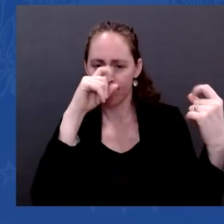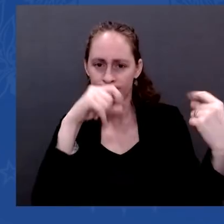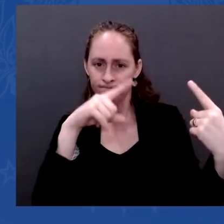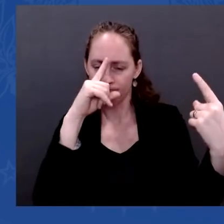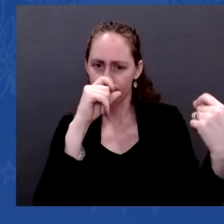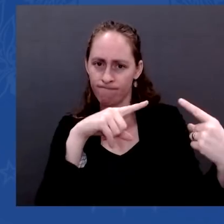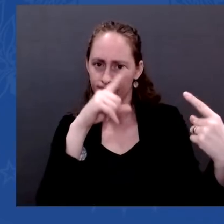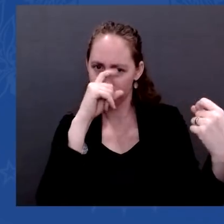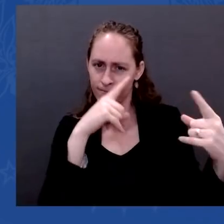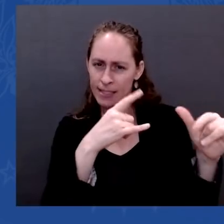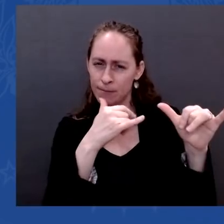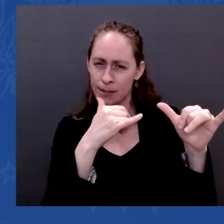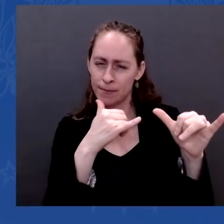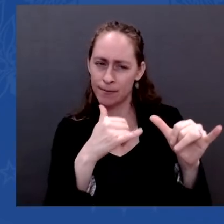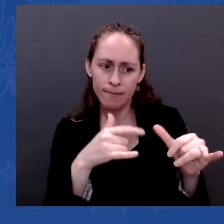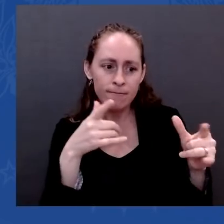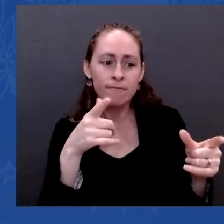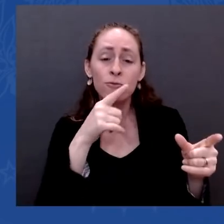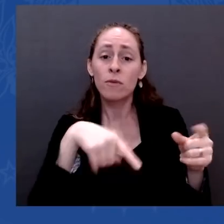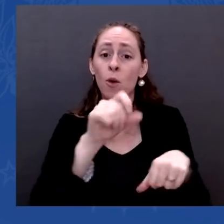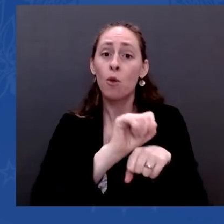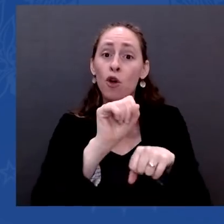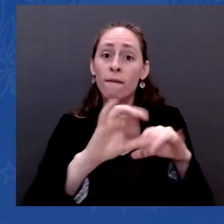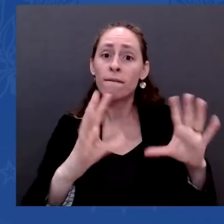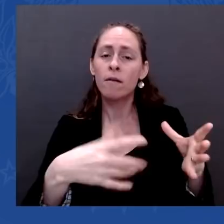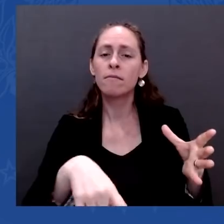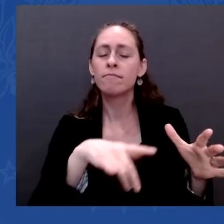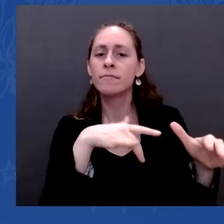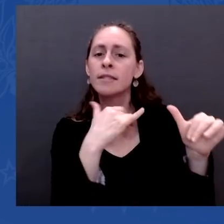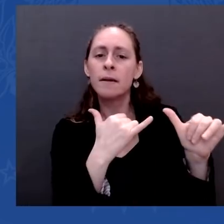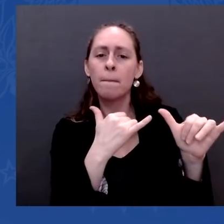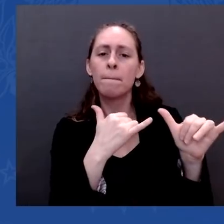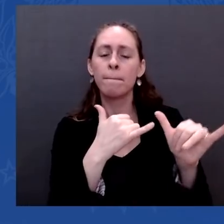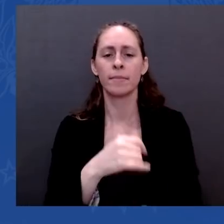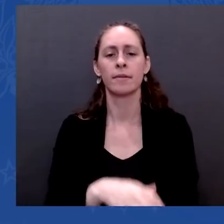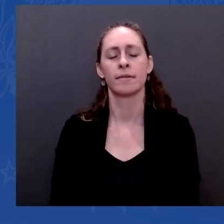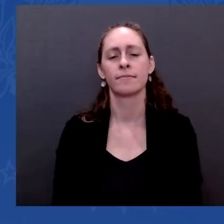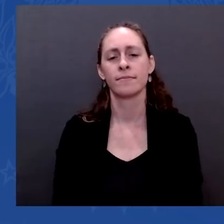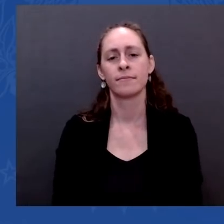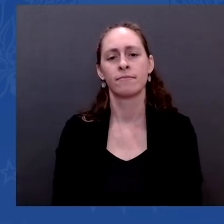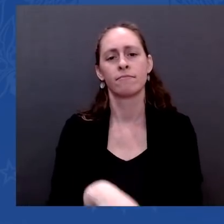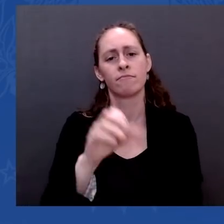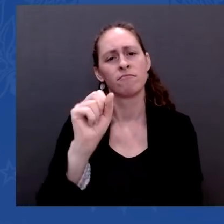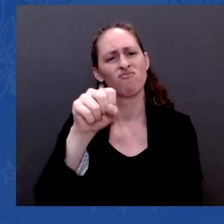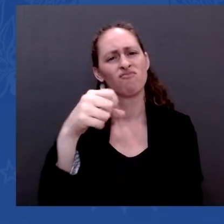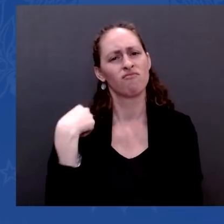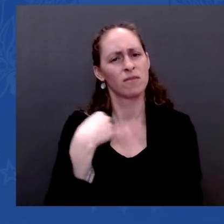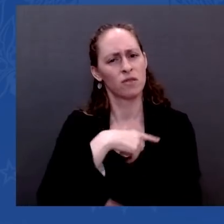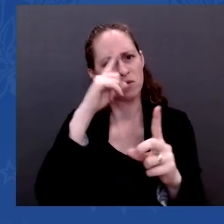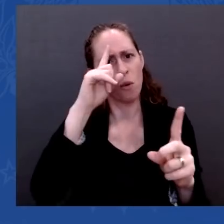So, I enjoyed speaking with you, Olaf. And I know, working together, we'll continue to strengthen and deepen our alliance